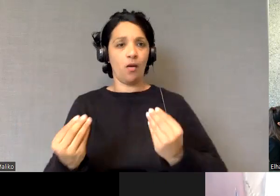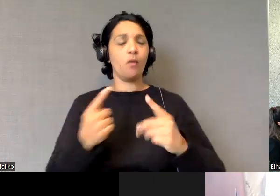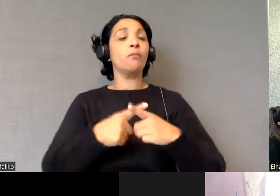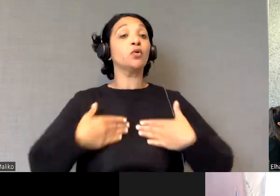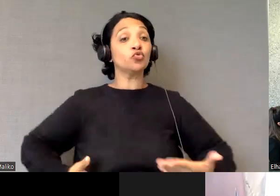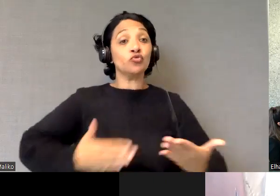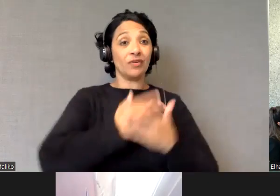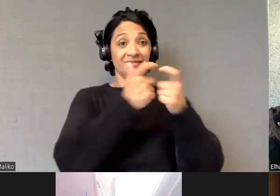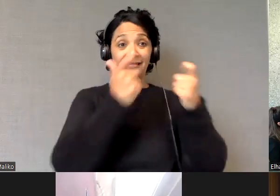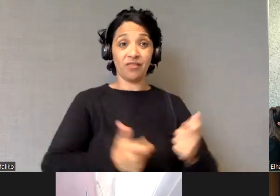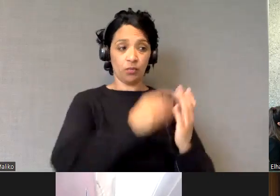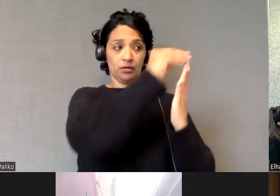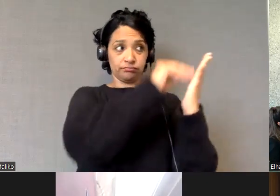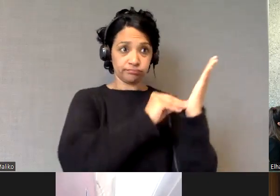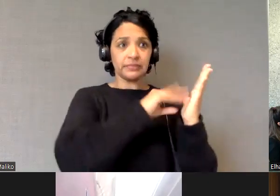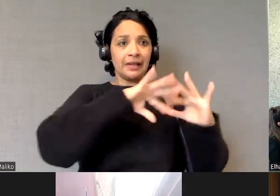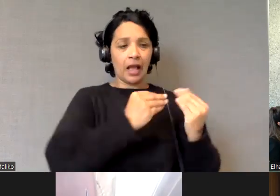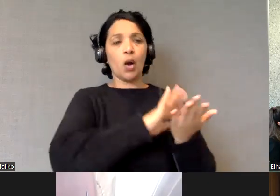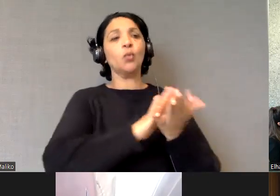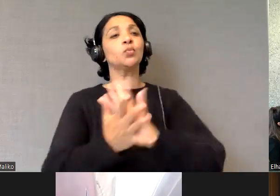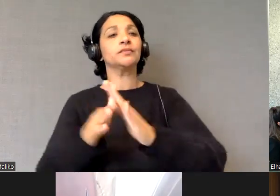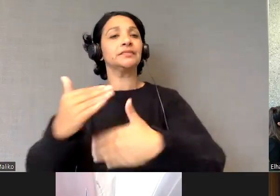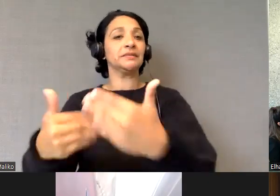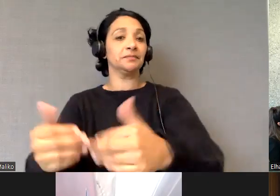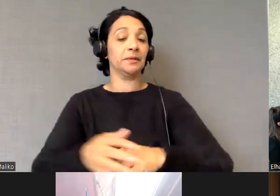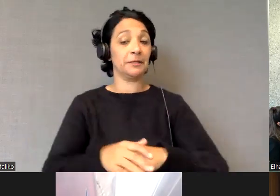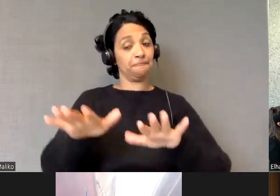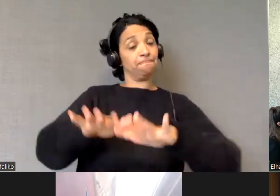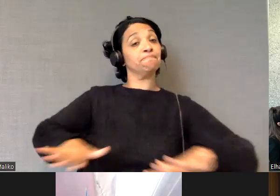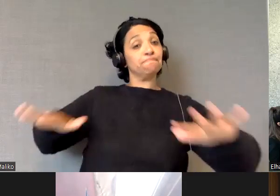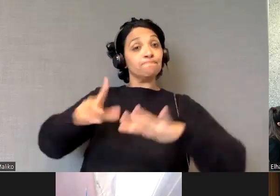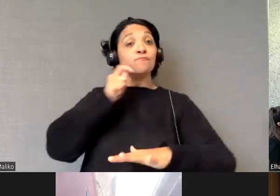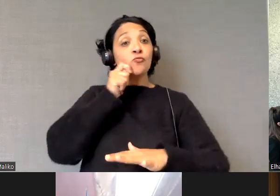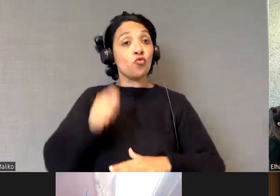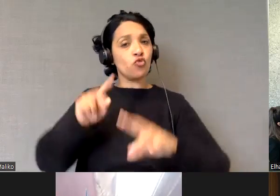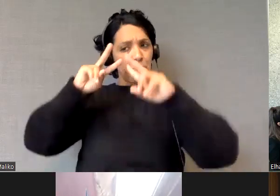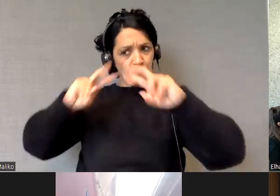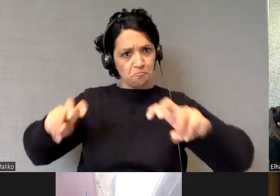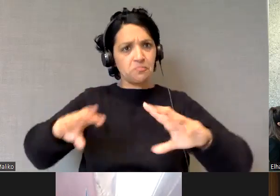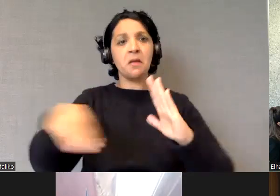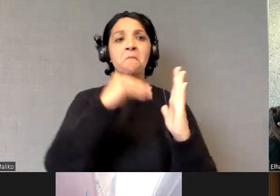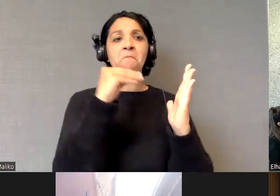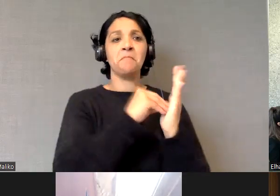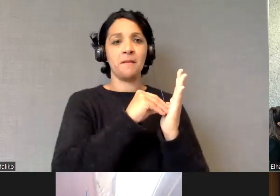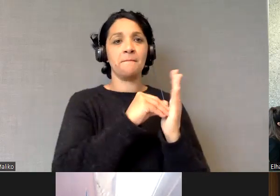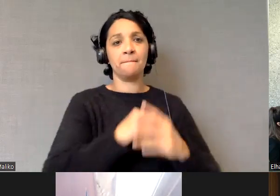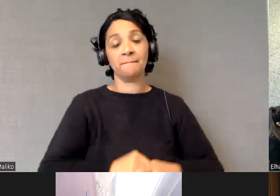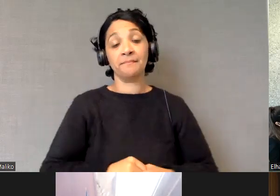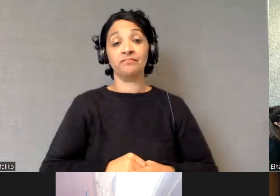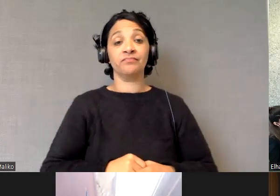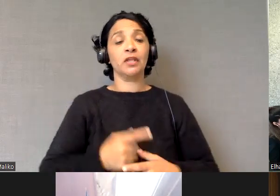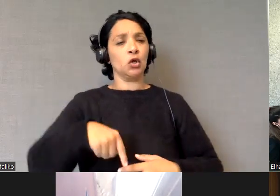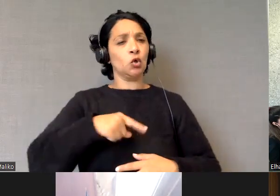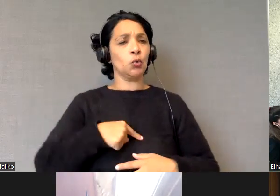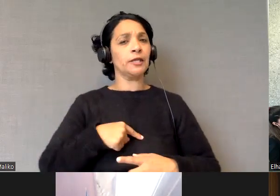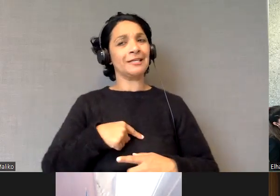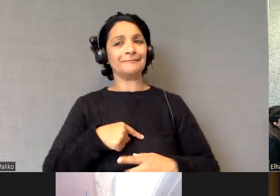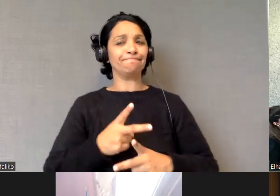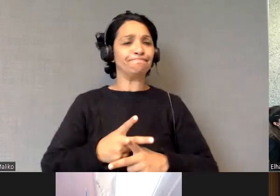So that's the view from the ground in Ukraine, and we look forward to what happens next.